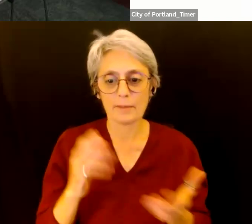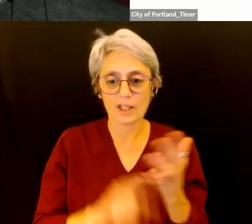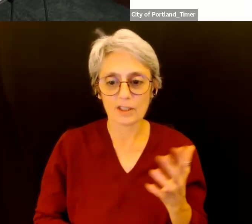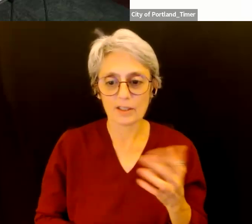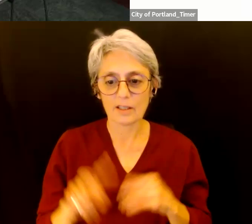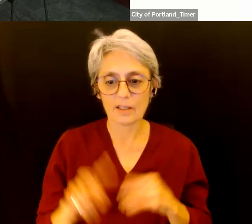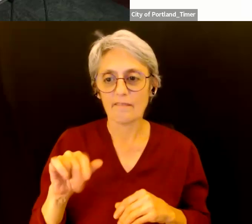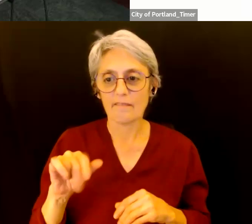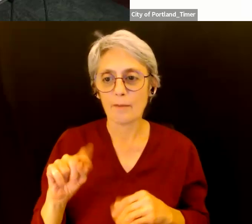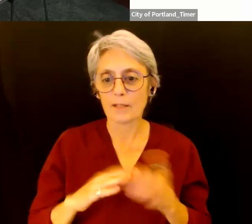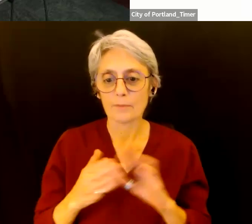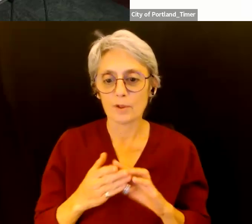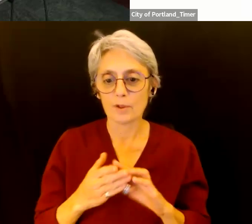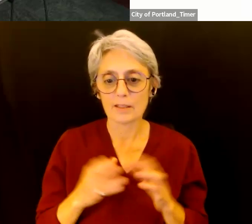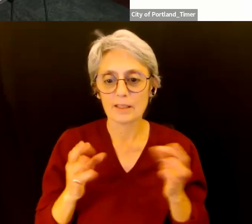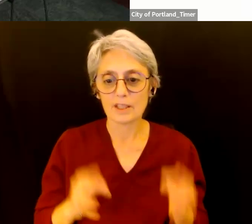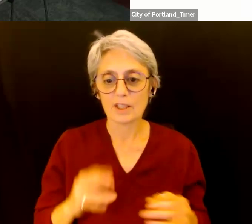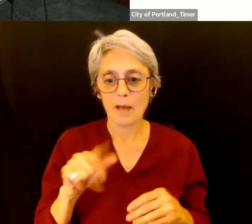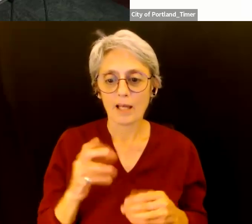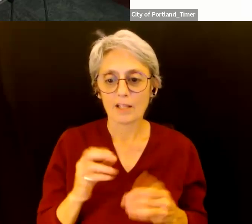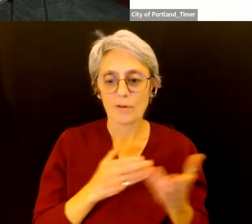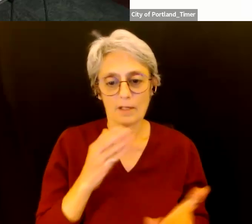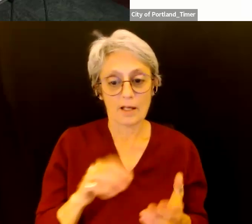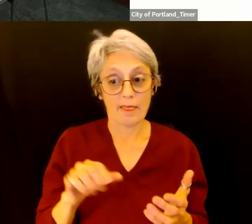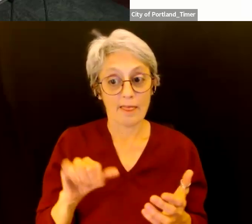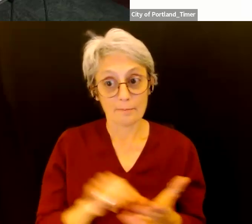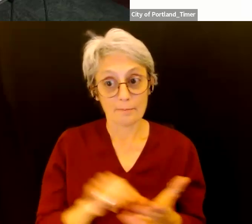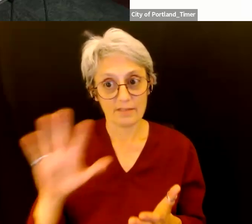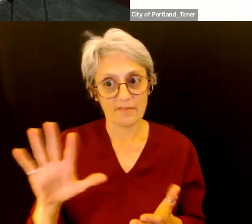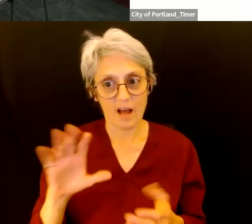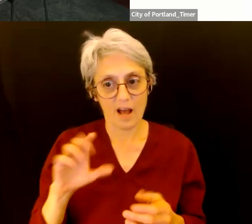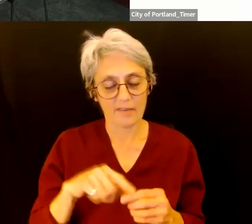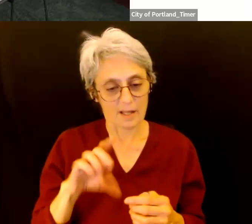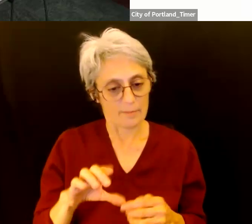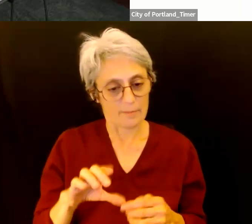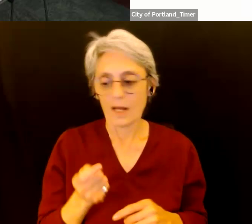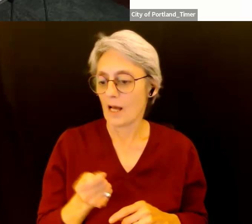That is page five in that document. Eliminate the utility crew.